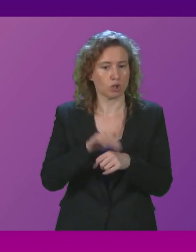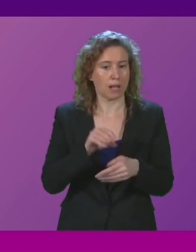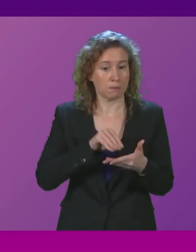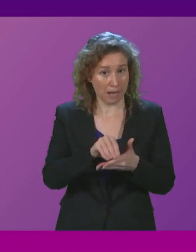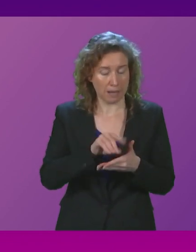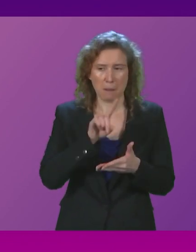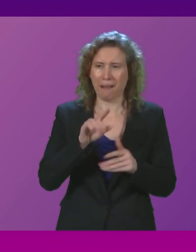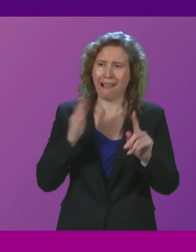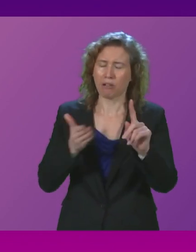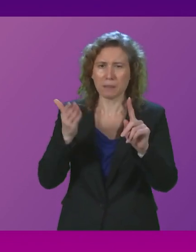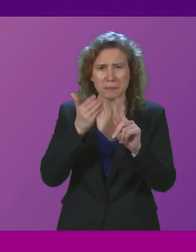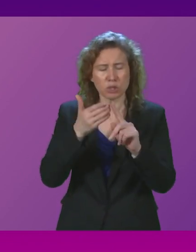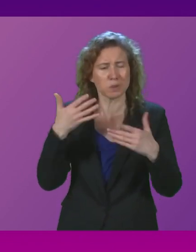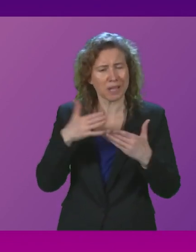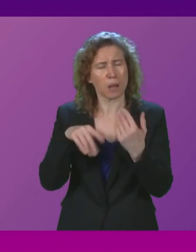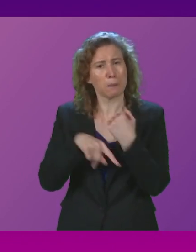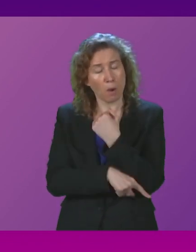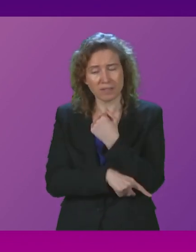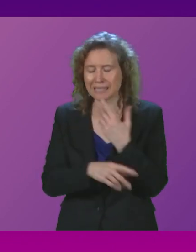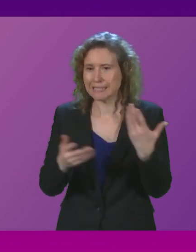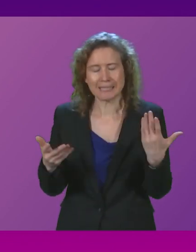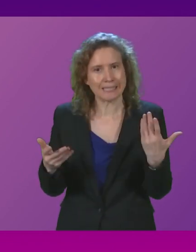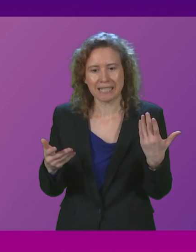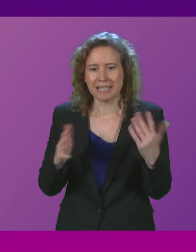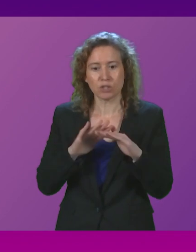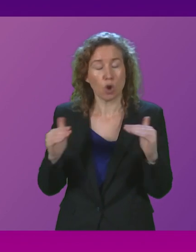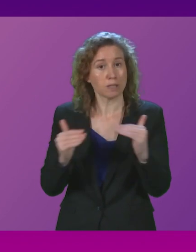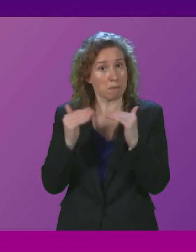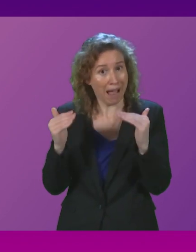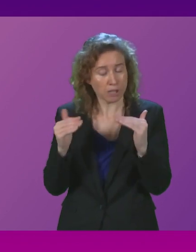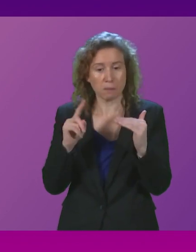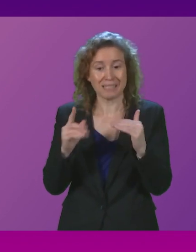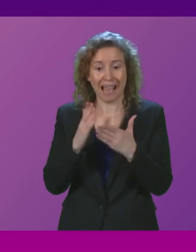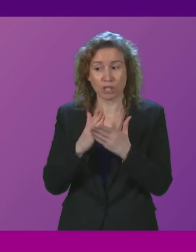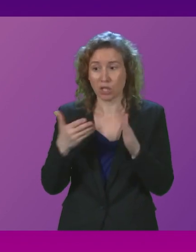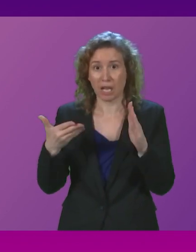our ambition to tackle poverty is not only unmatched but absolutely undermined by Tory